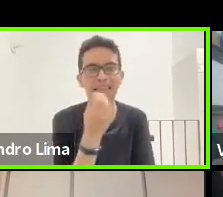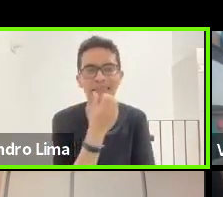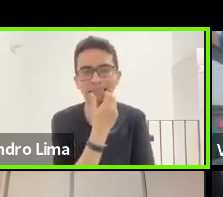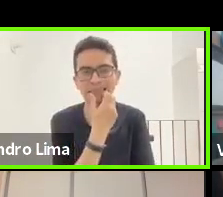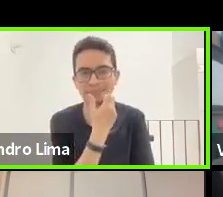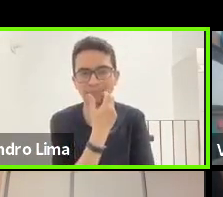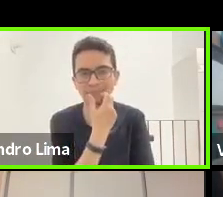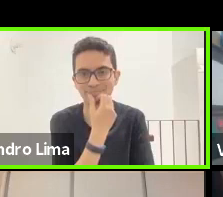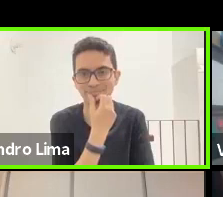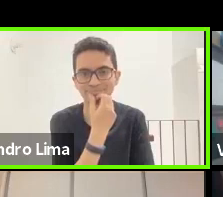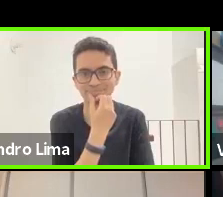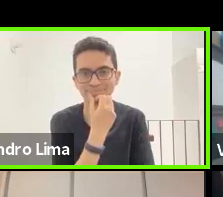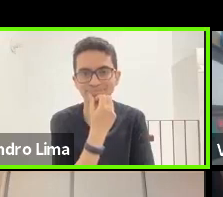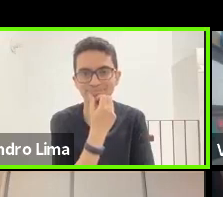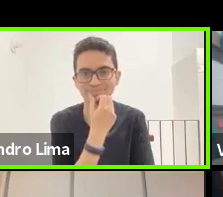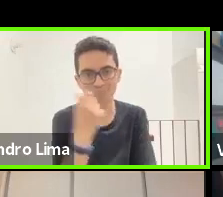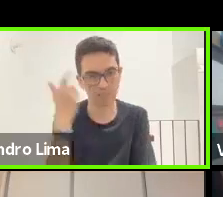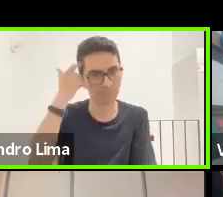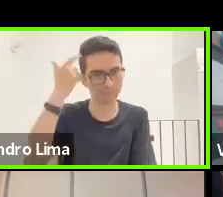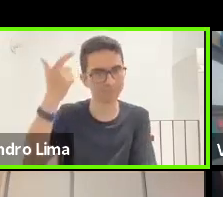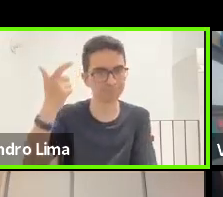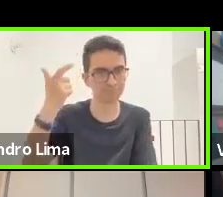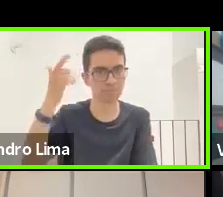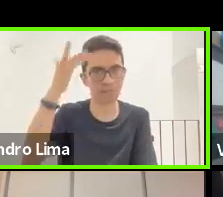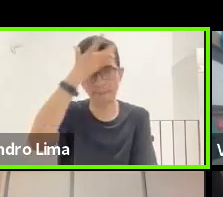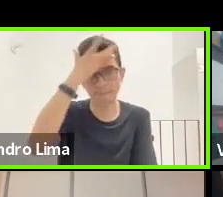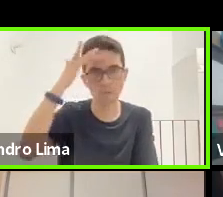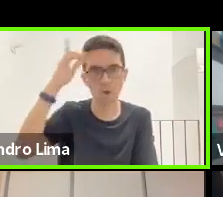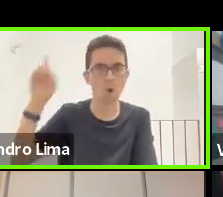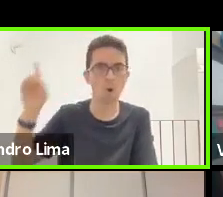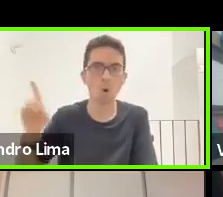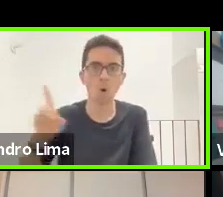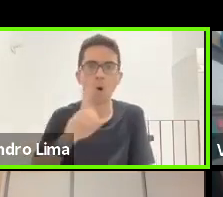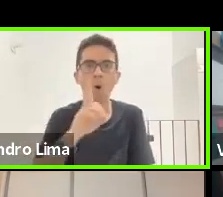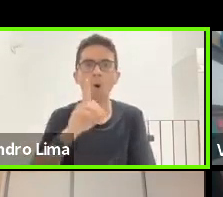the Google Document.